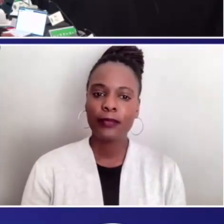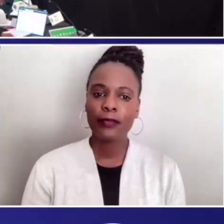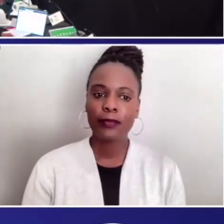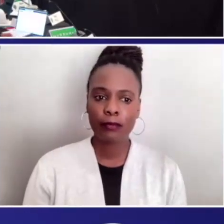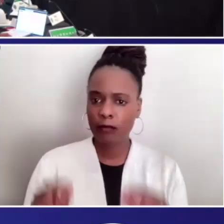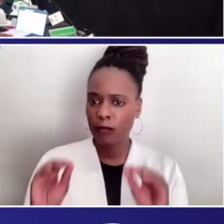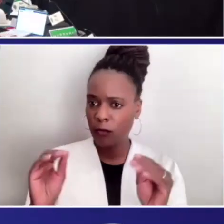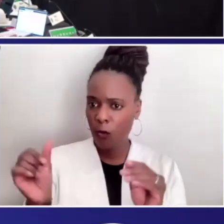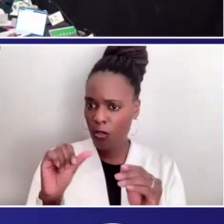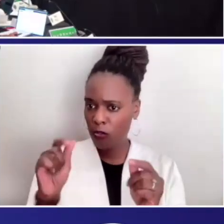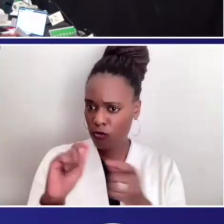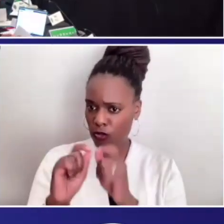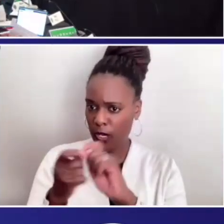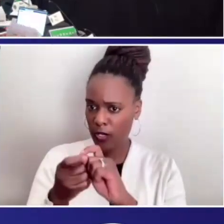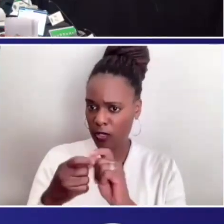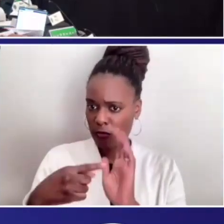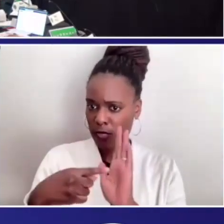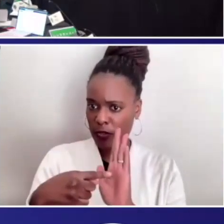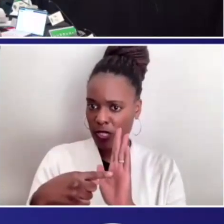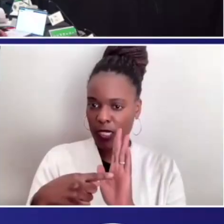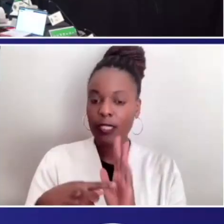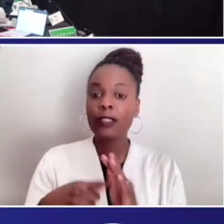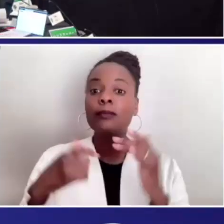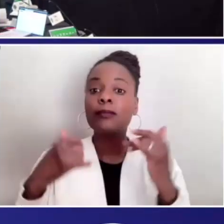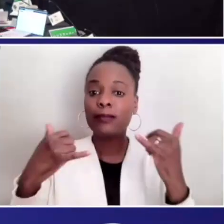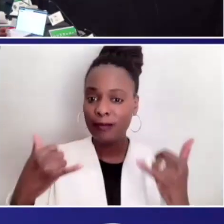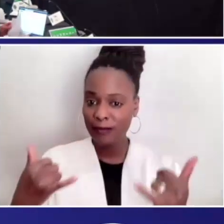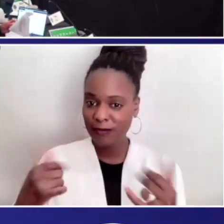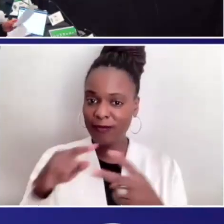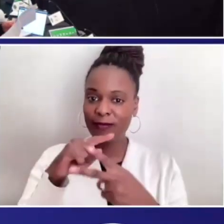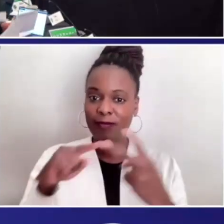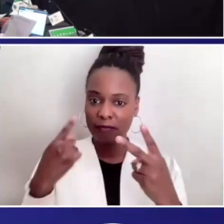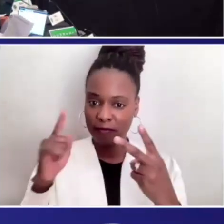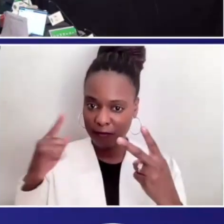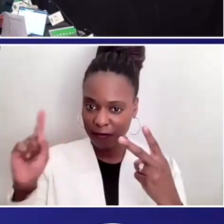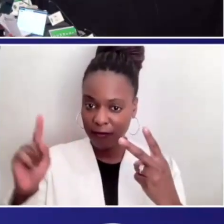that, right? Okay. So now we have those two. So I would just like to say that's two.